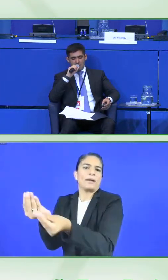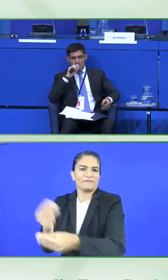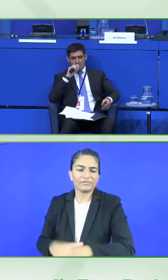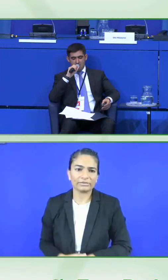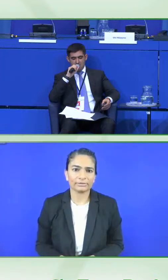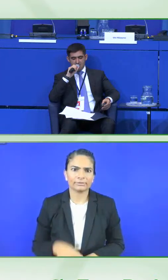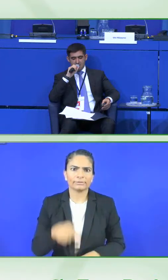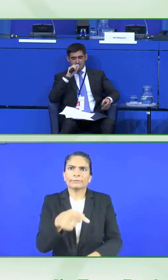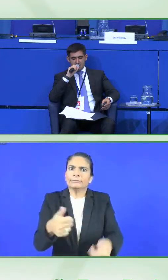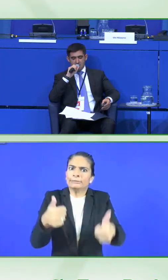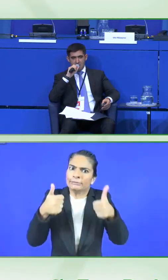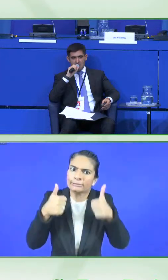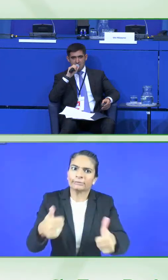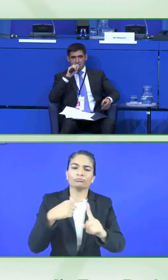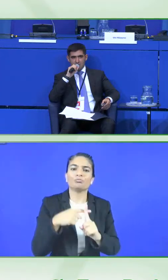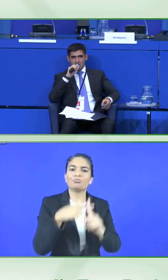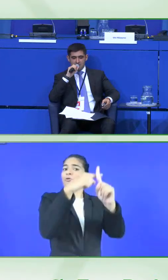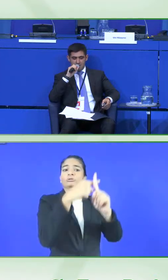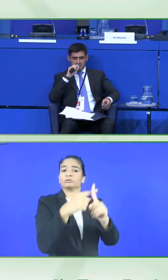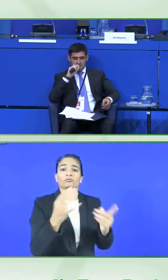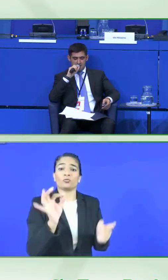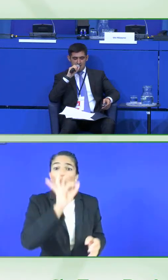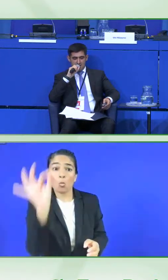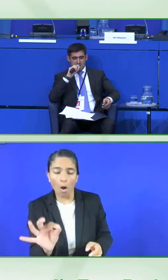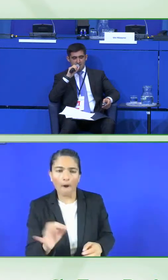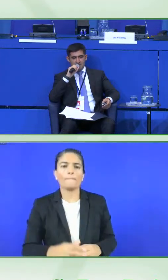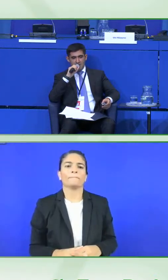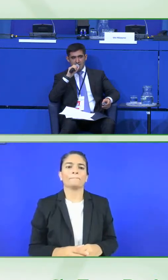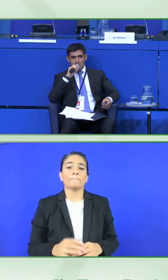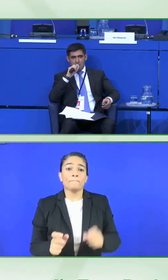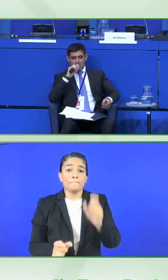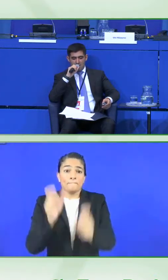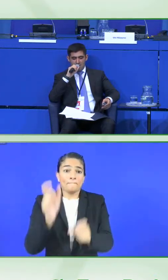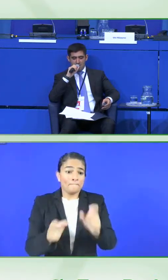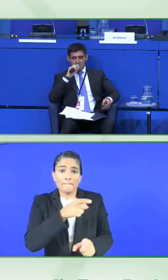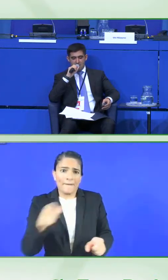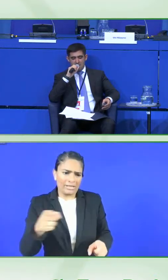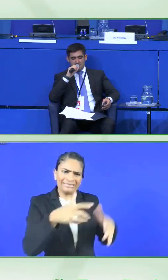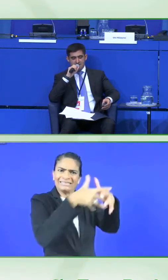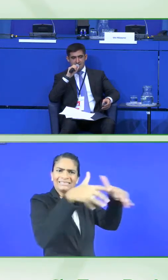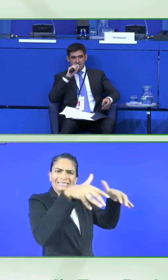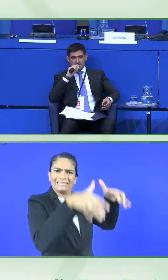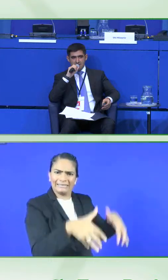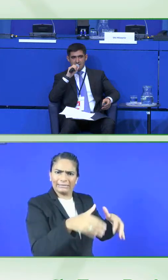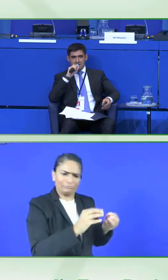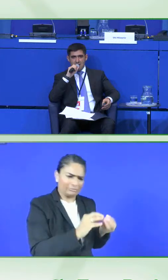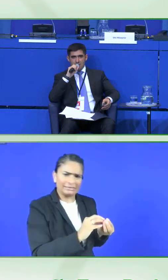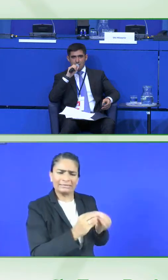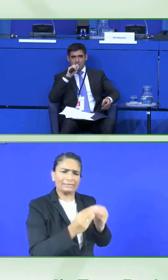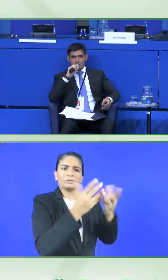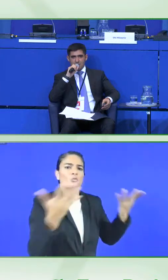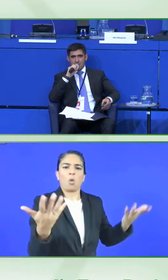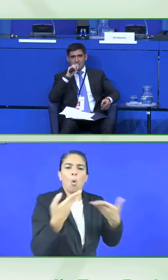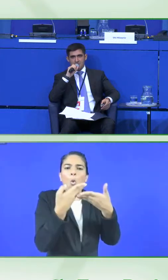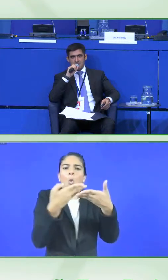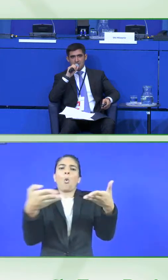in such a large-scale the assignment of disability benefits, or pension. On the basis of proactive approach. Before the implementation assembly mechanism, in the traditional practice of assigning disability